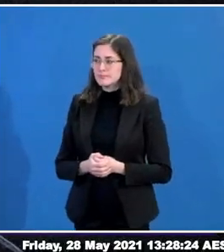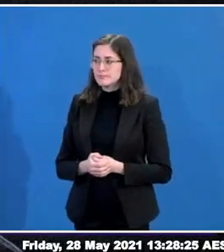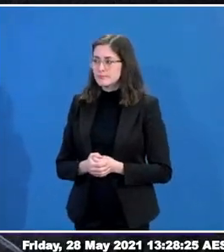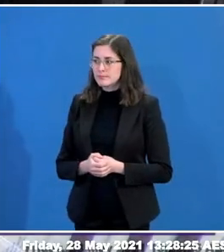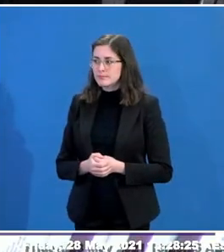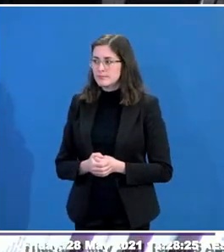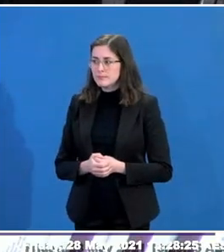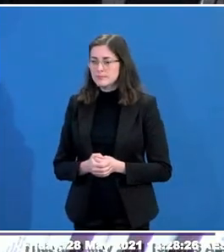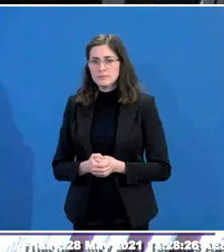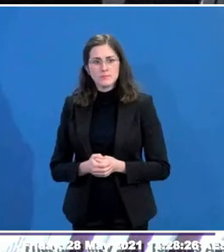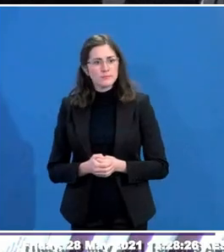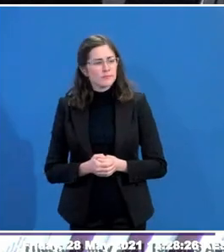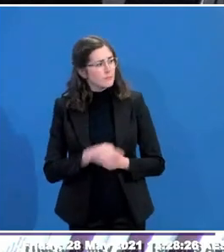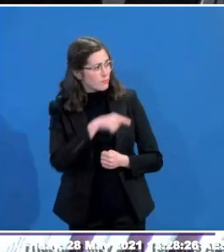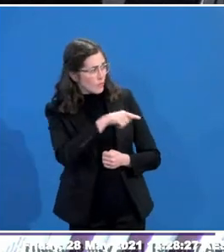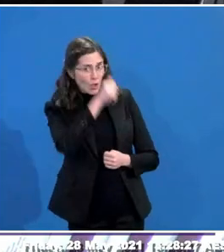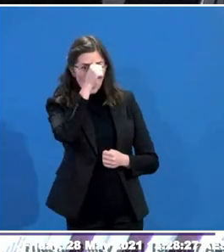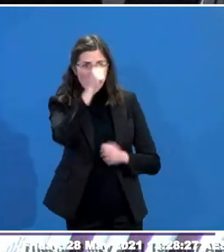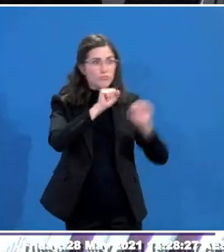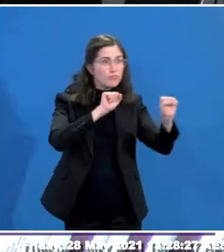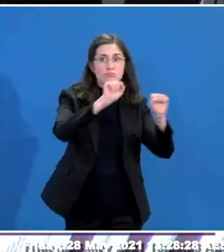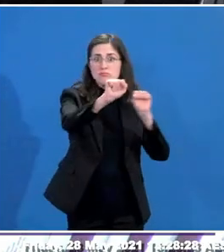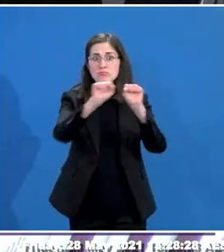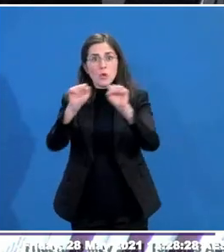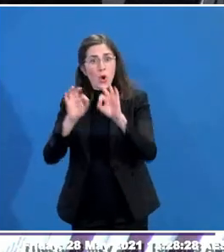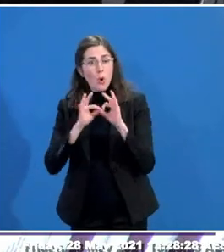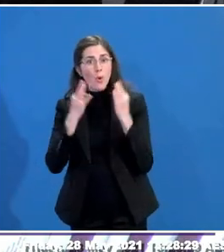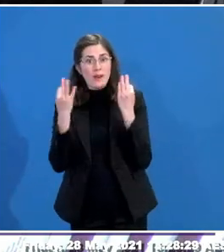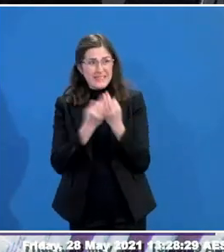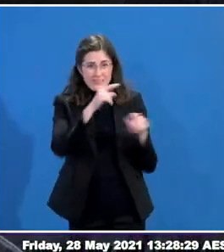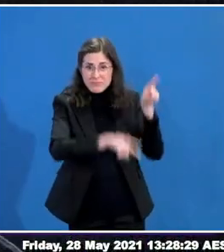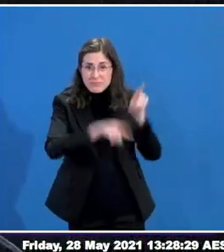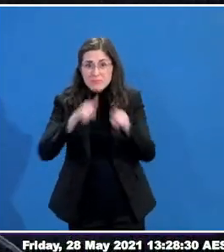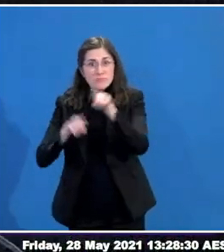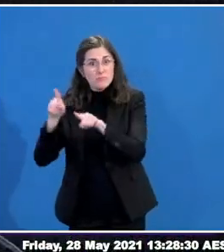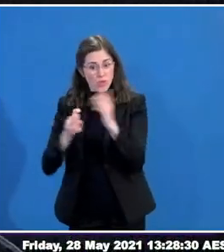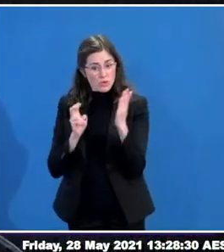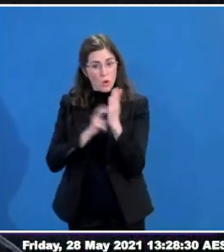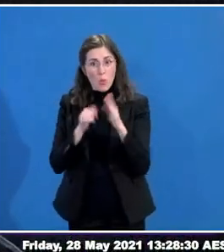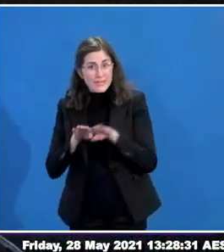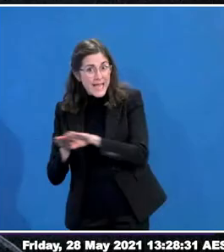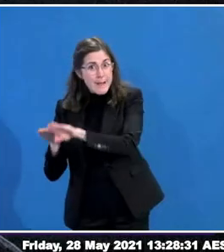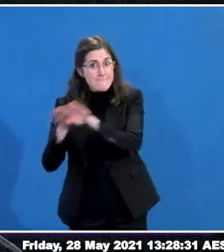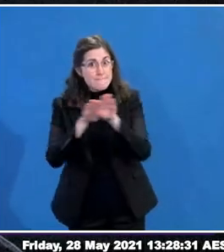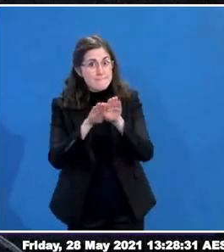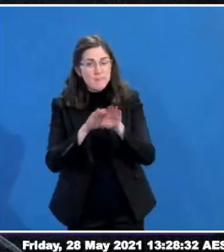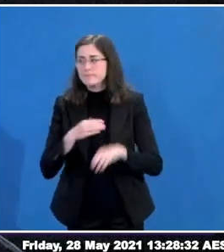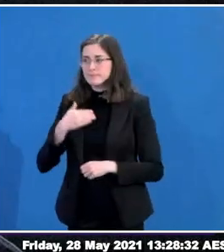Do you know if there is much variation in the terms of service agreements between providers? MR McNAUGHTON: I'm not aware of that either, counsel.